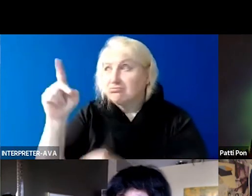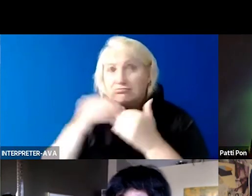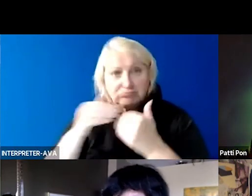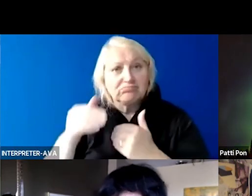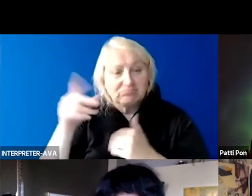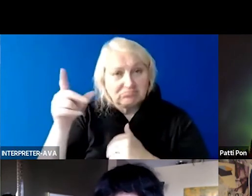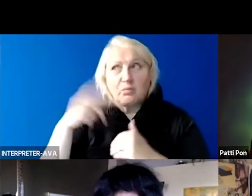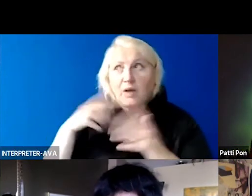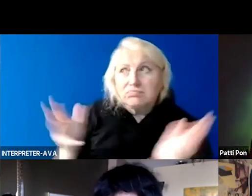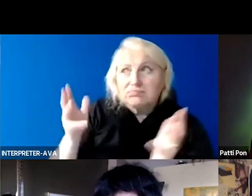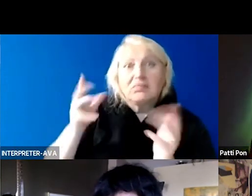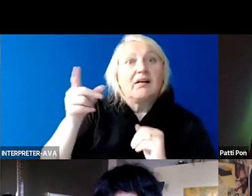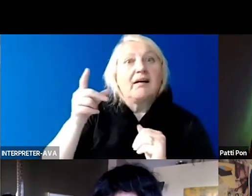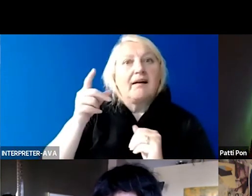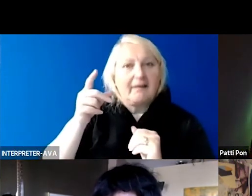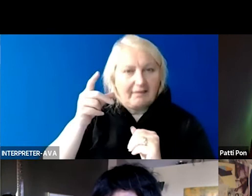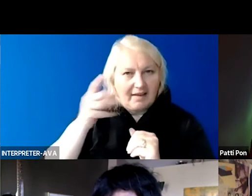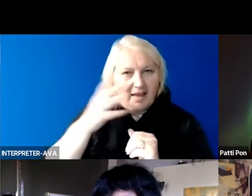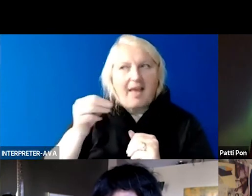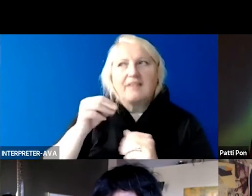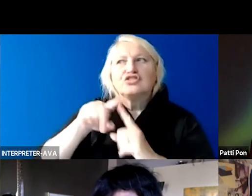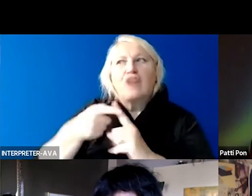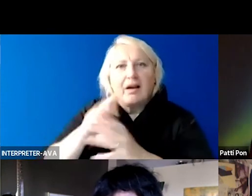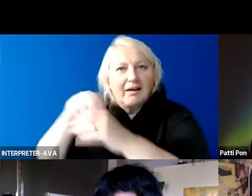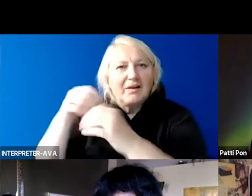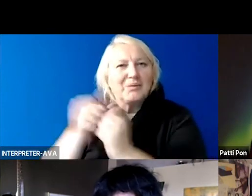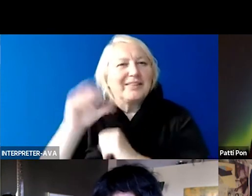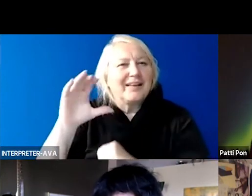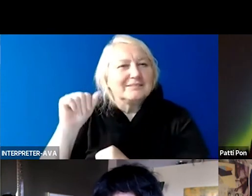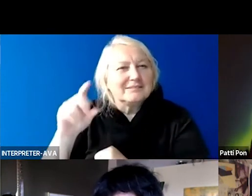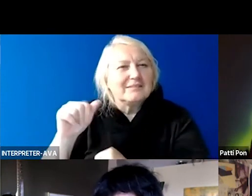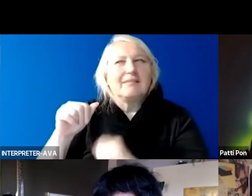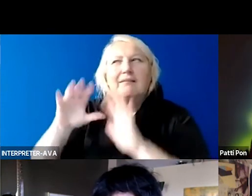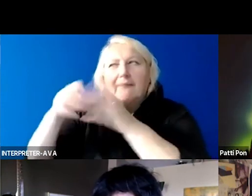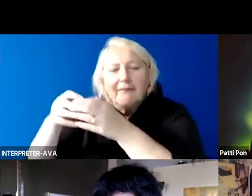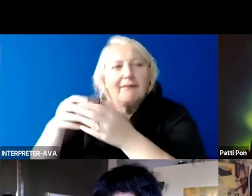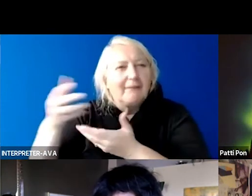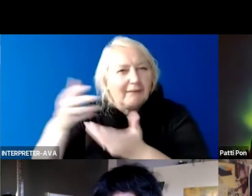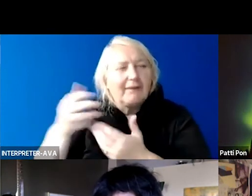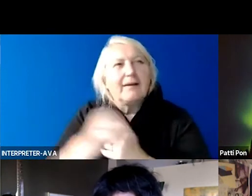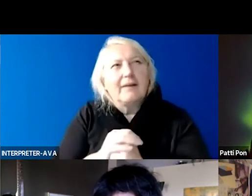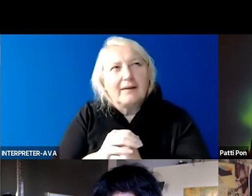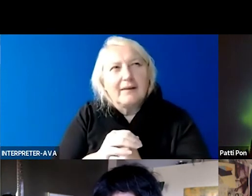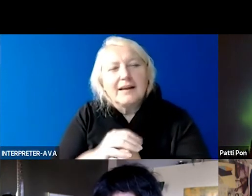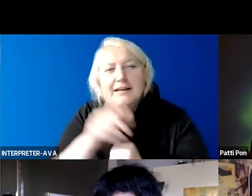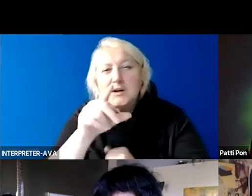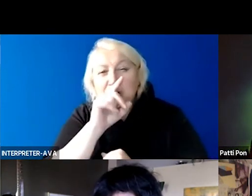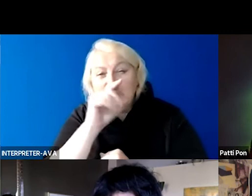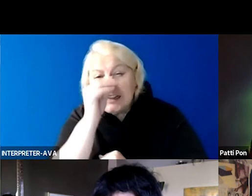and then to Canada Council for the Arts. And what happened is the project kind of grew like